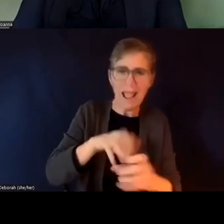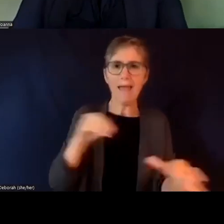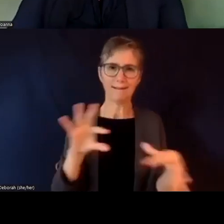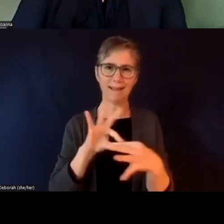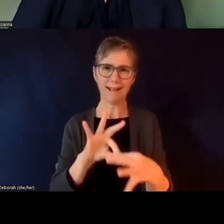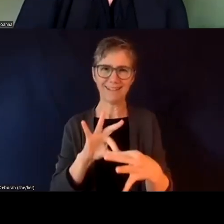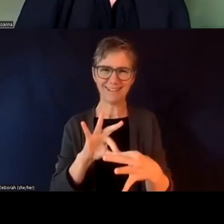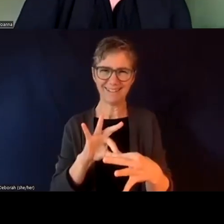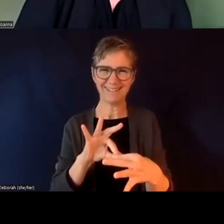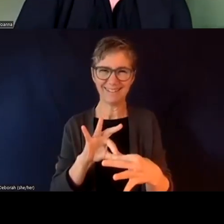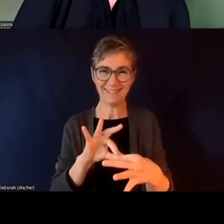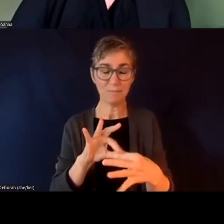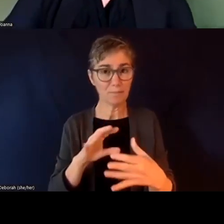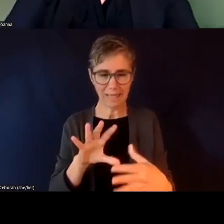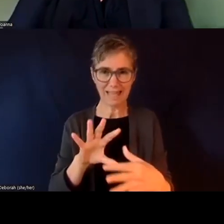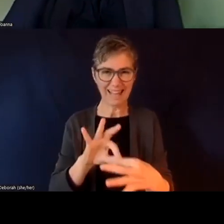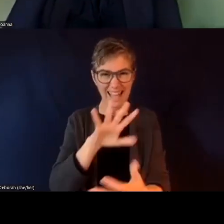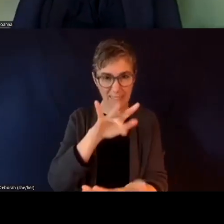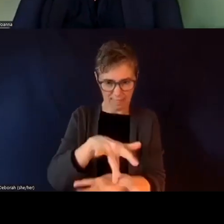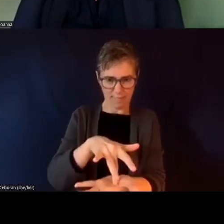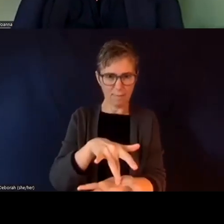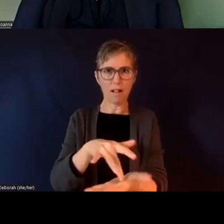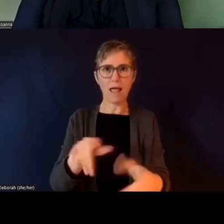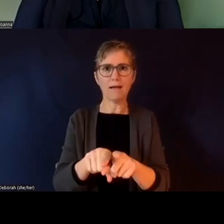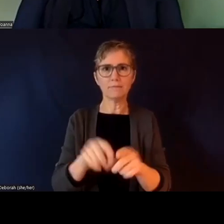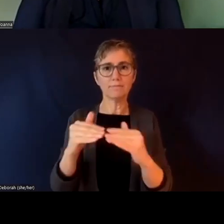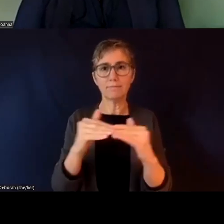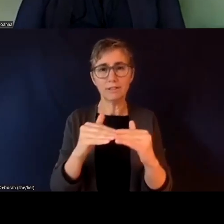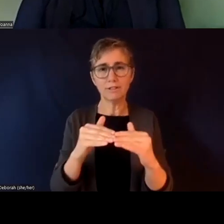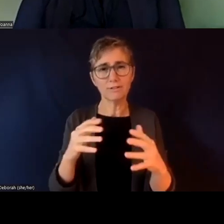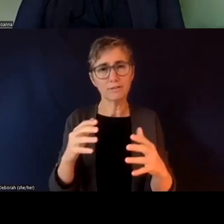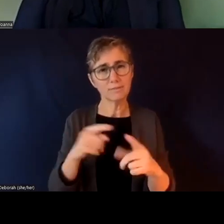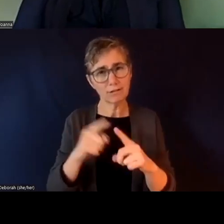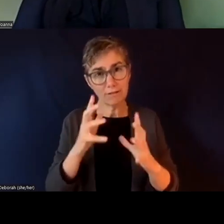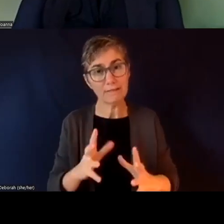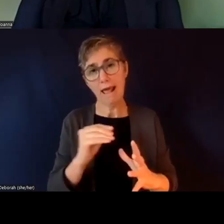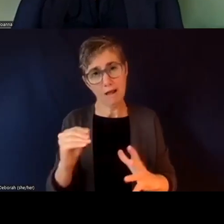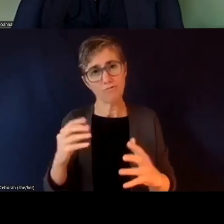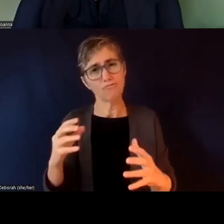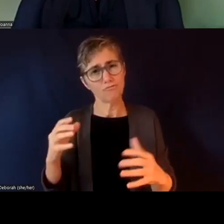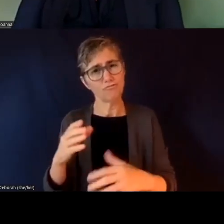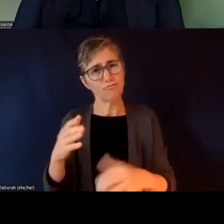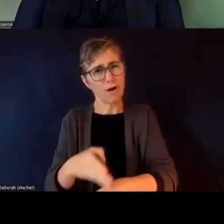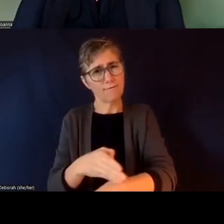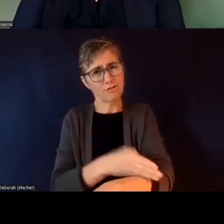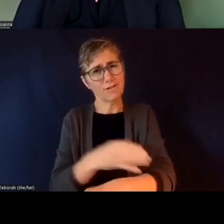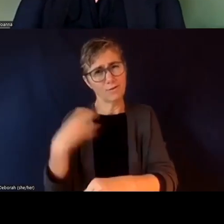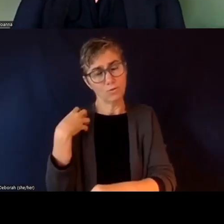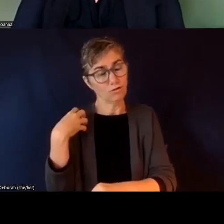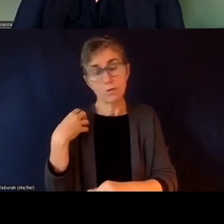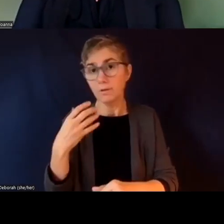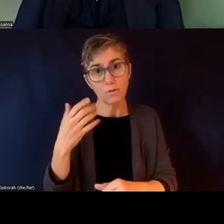Connecting in the Middle as Peer Specialists and Recovery Coaches” because we need to engage more,